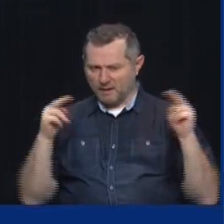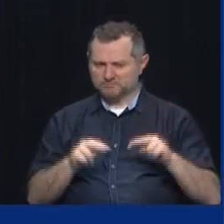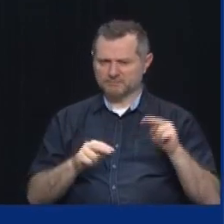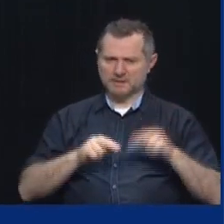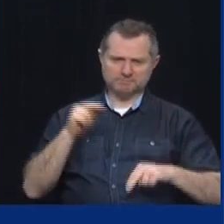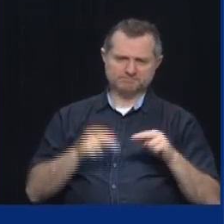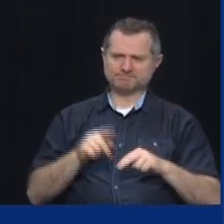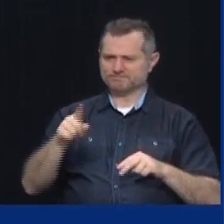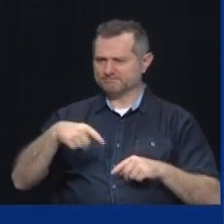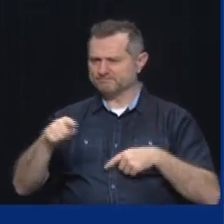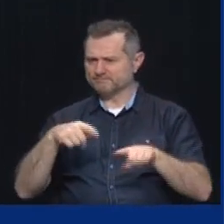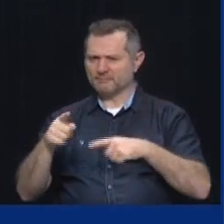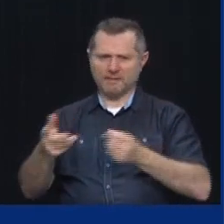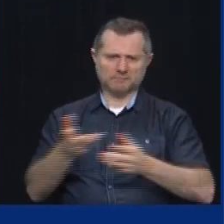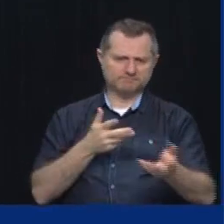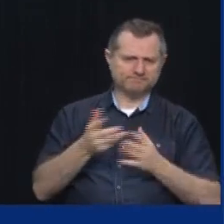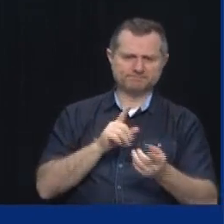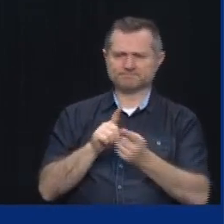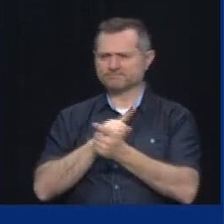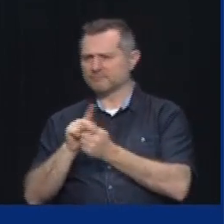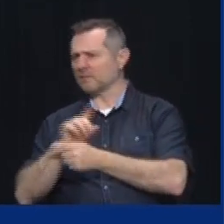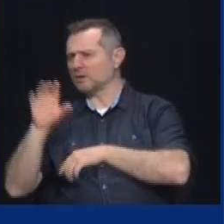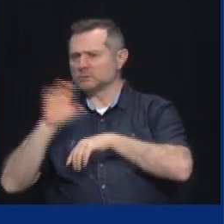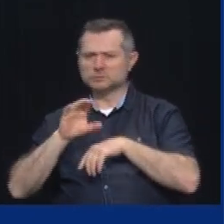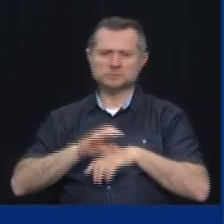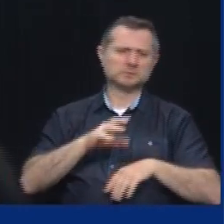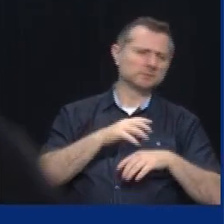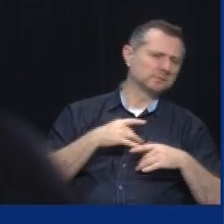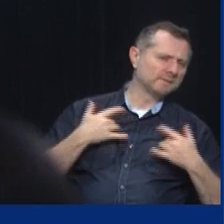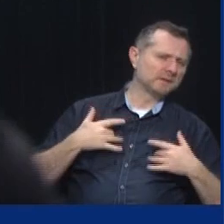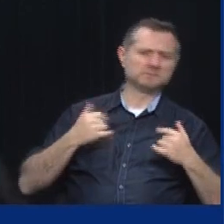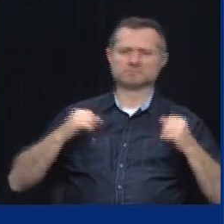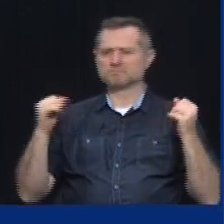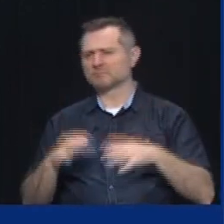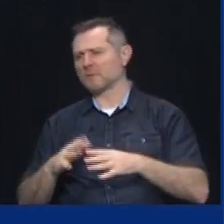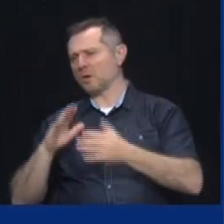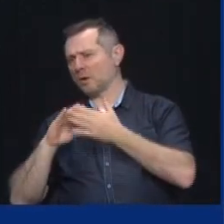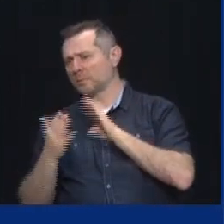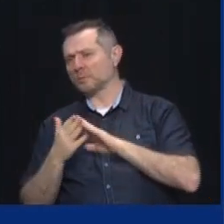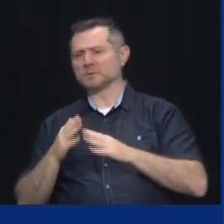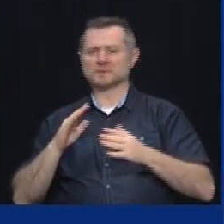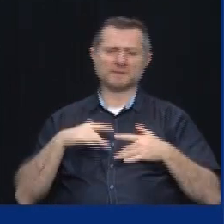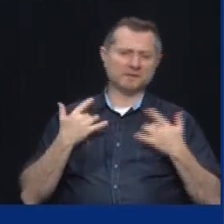SO YOU CAN REALLY GET IN THERE AND FOCUS.